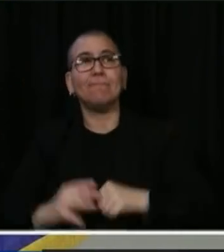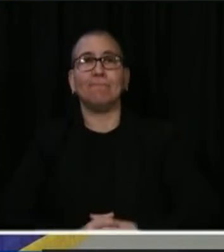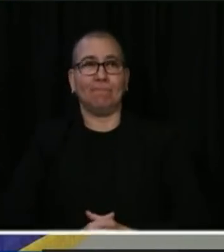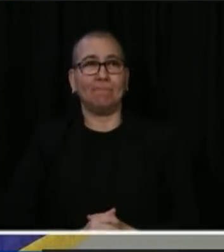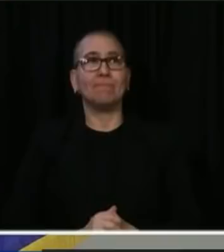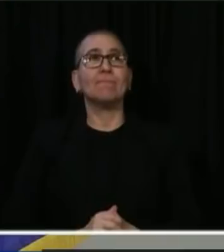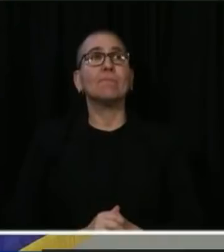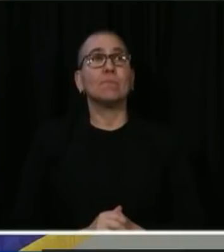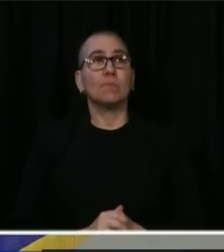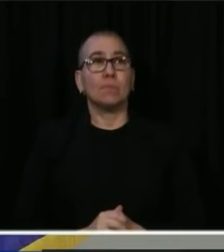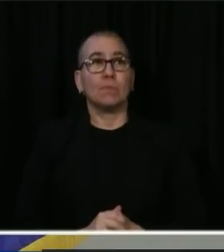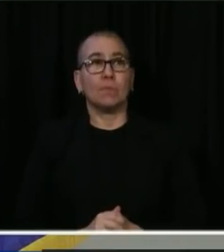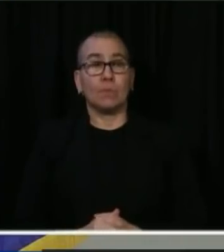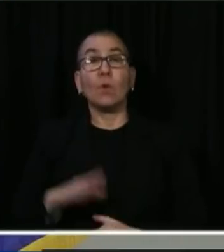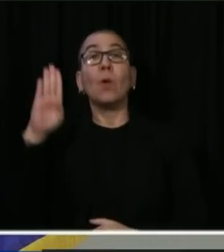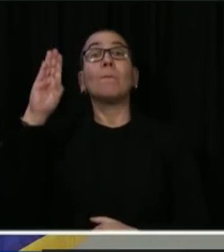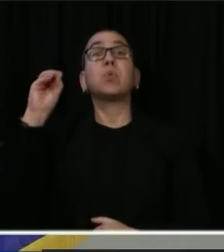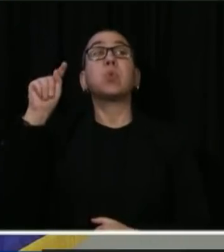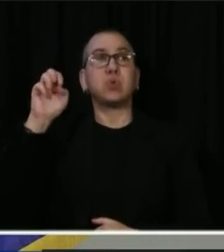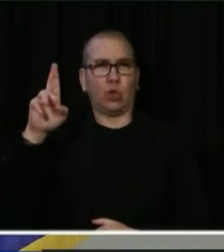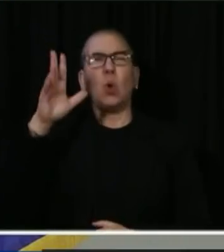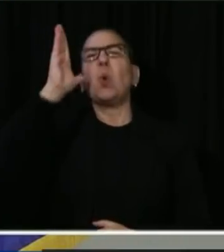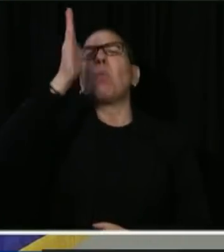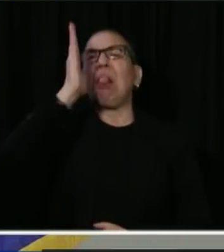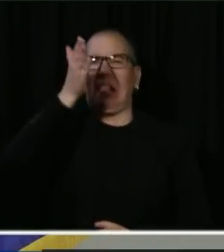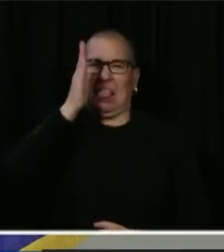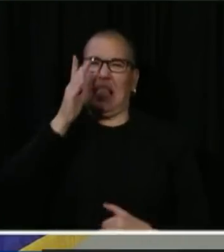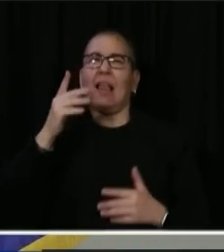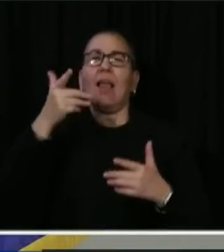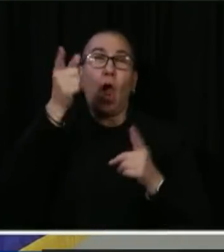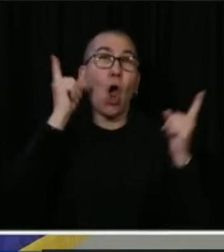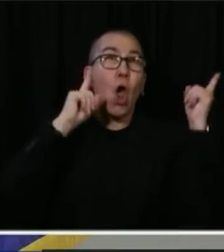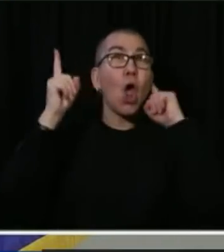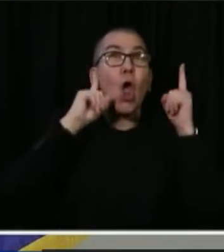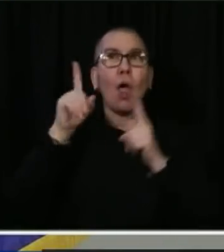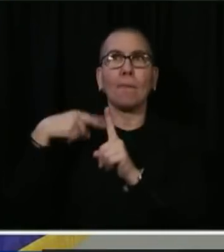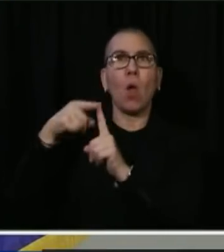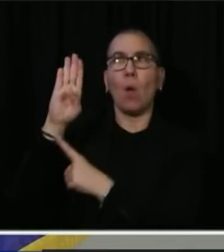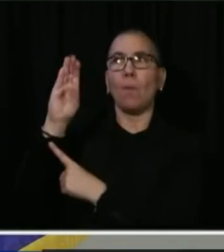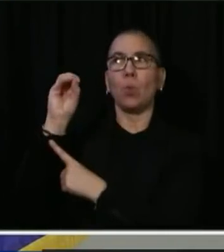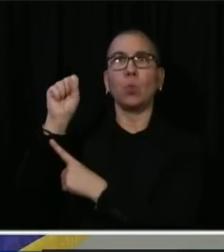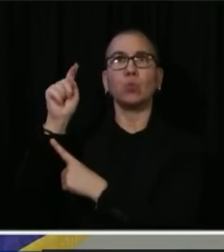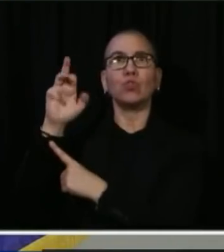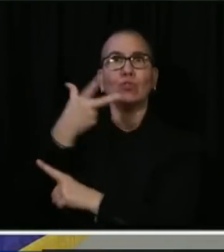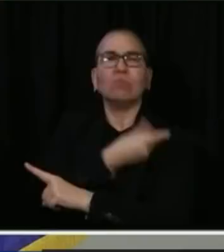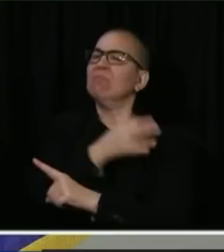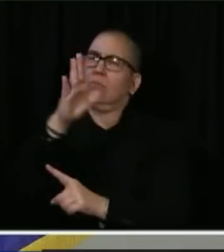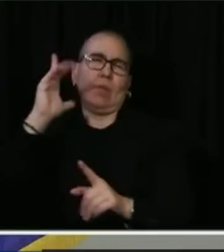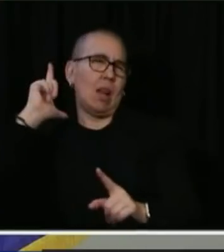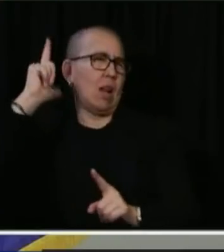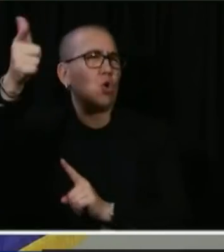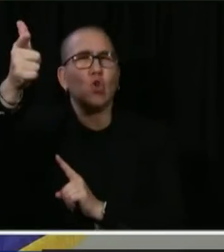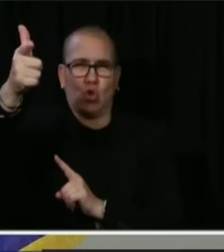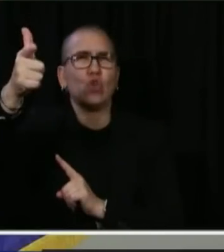LET'S HAMMER THIS THING OUT. I HEARD THE REST OF YOU AT THAT